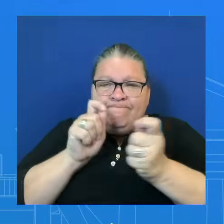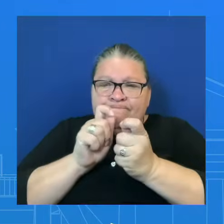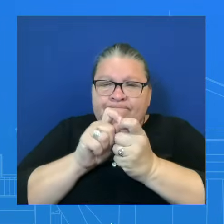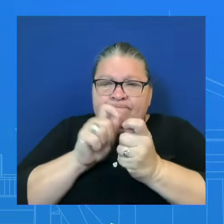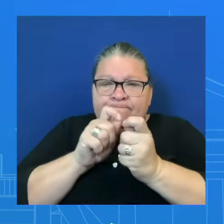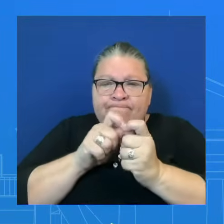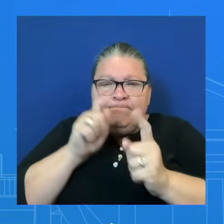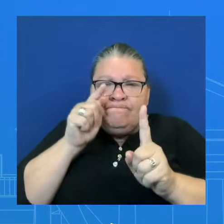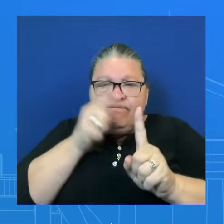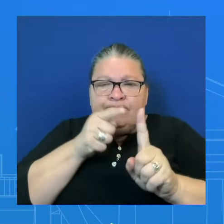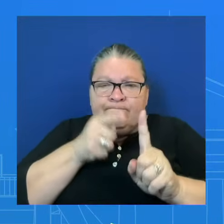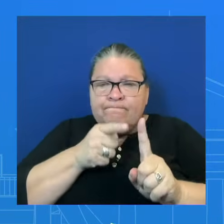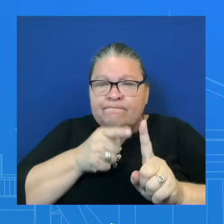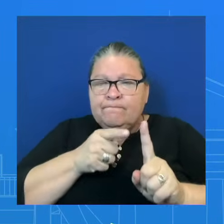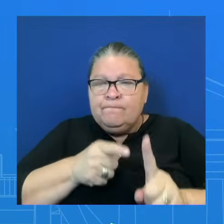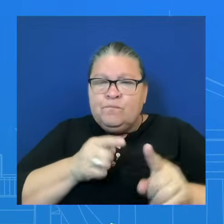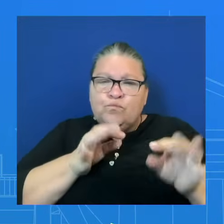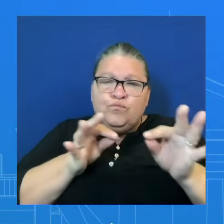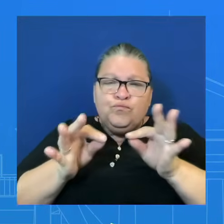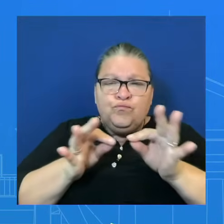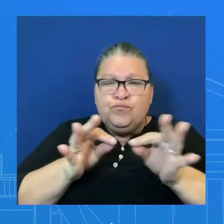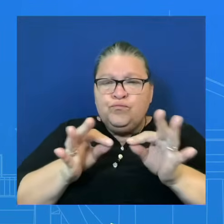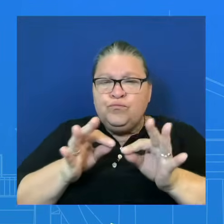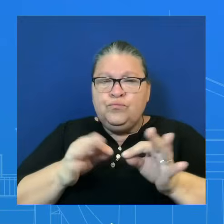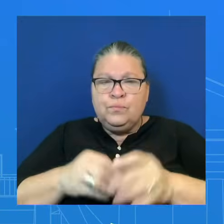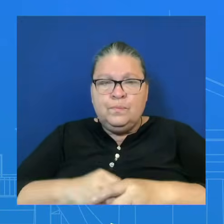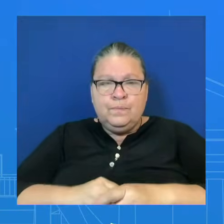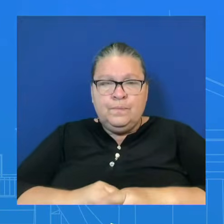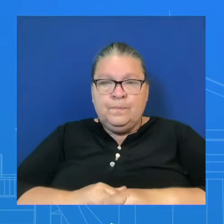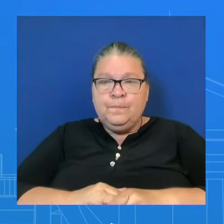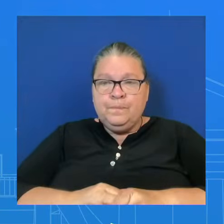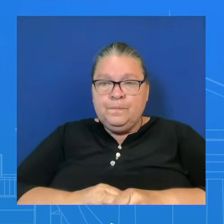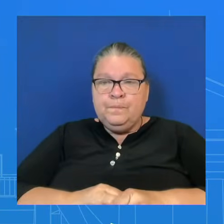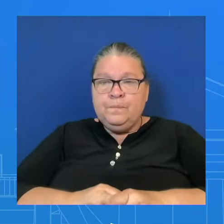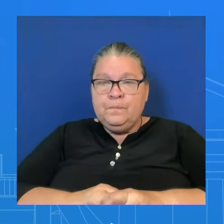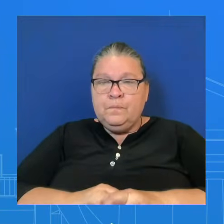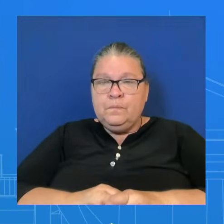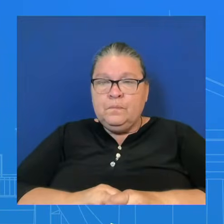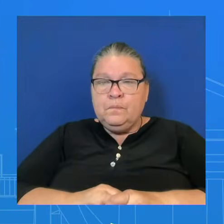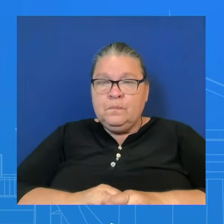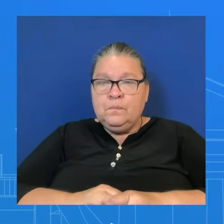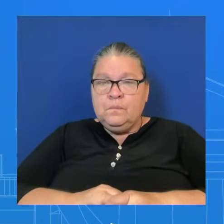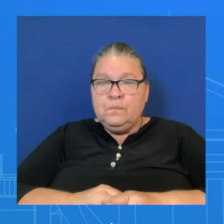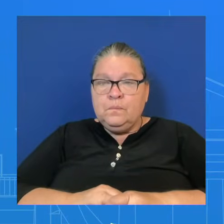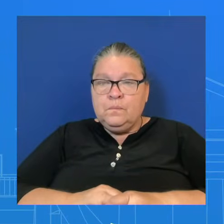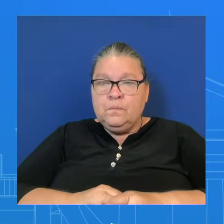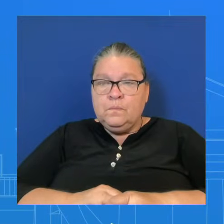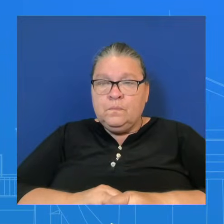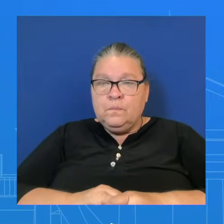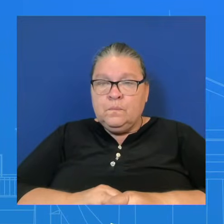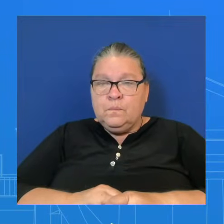And was there a point at which yesterday the Commander-in-Chief was informed that there was a wayward plane headed for Washington and might have heeded -- Mr. Kirby: Well, the President